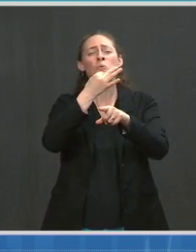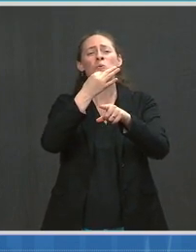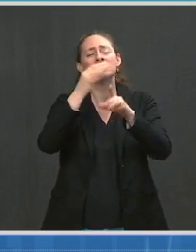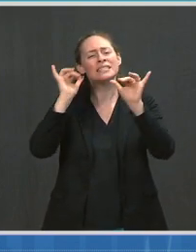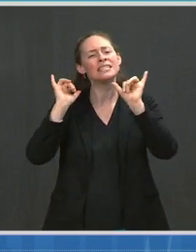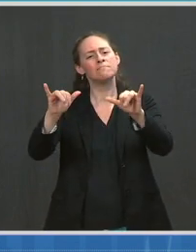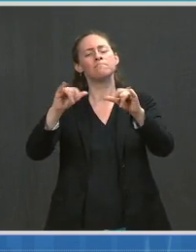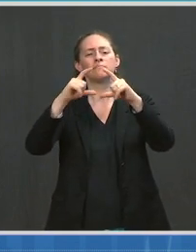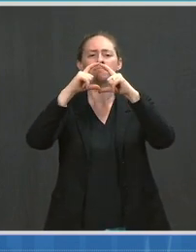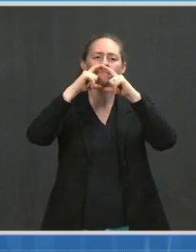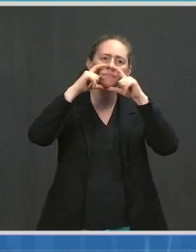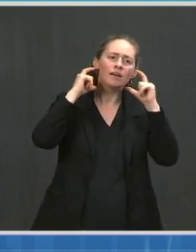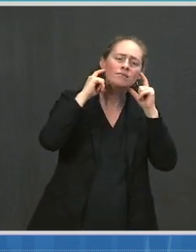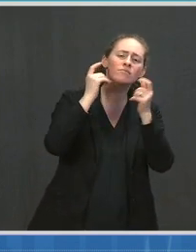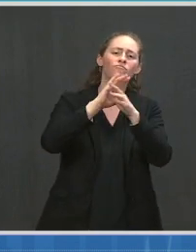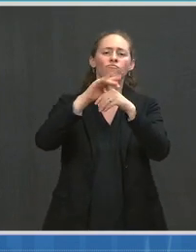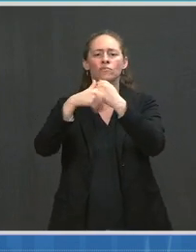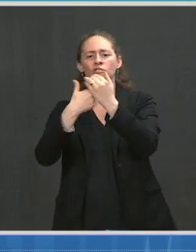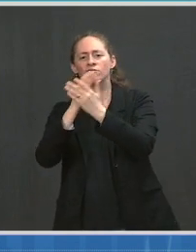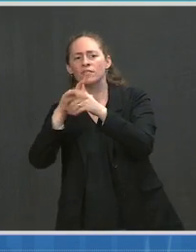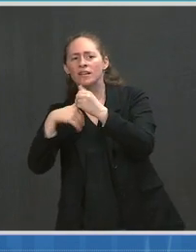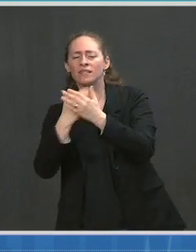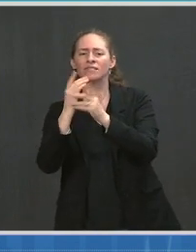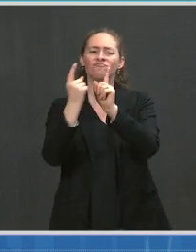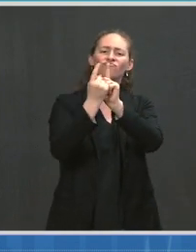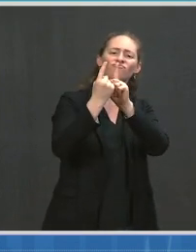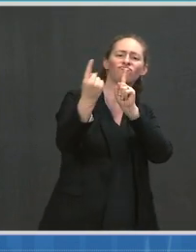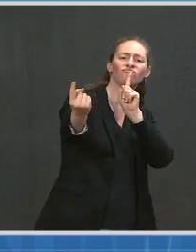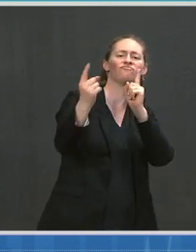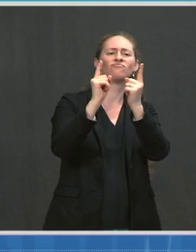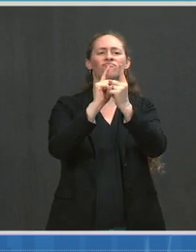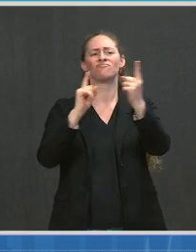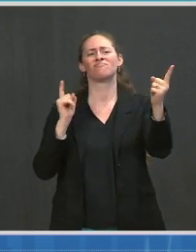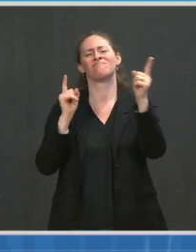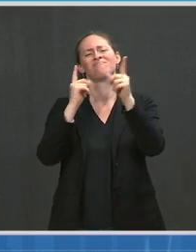so that we can get the majority of people vaccinated. We've done a lot.